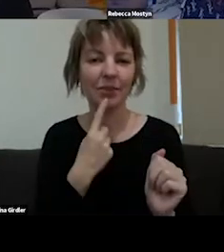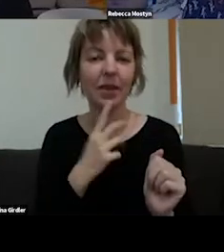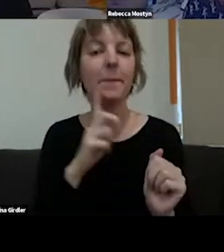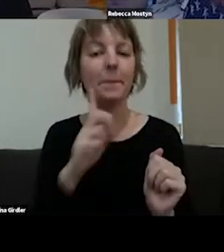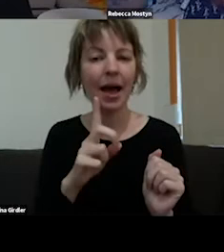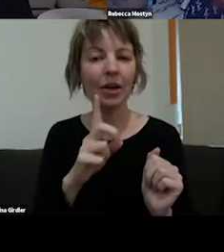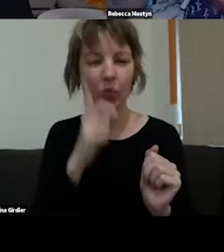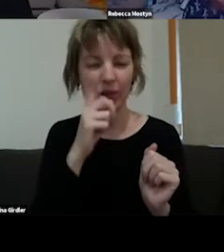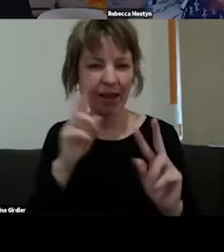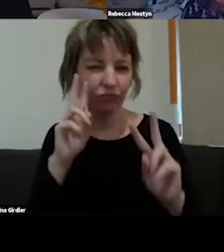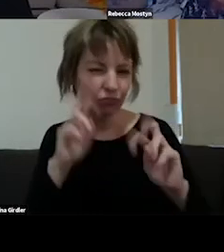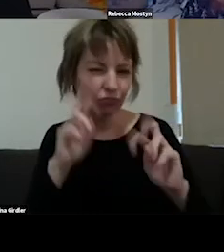So thank you for that question.